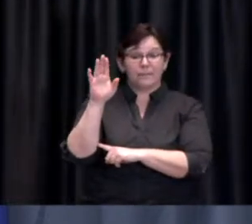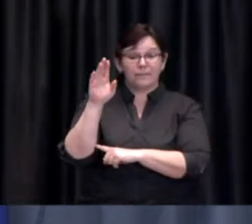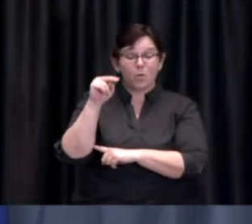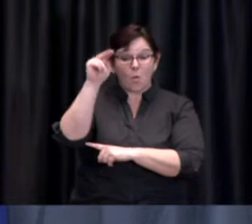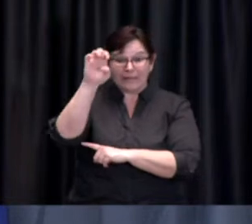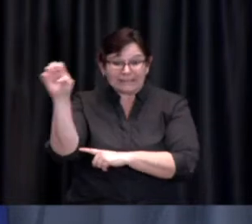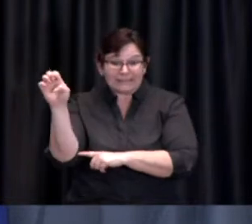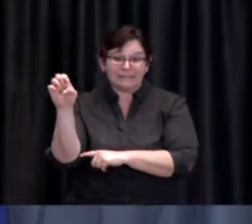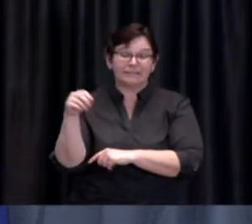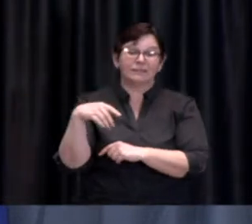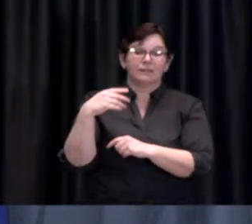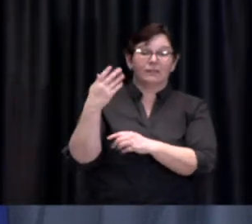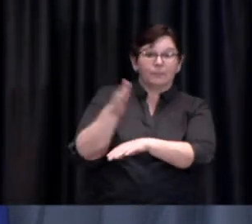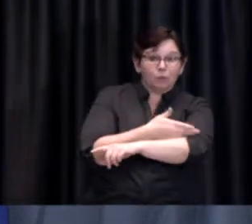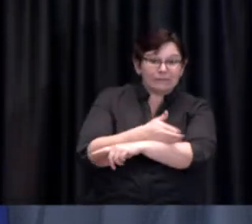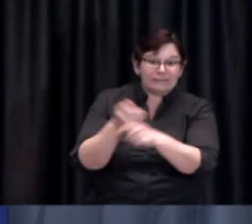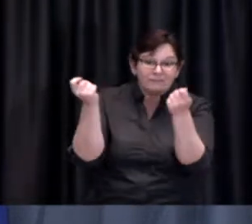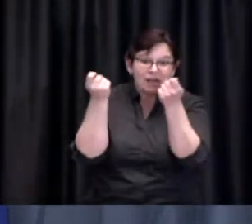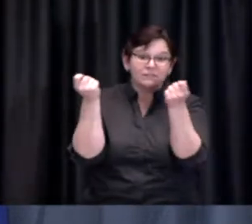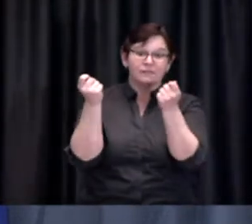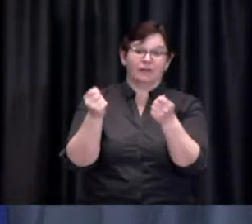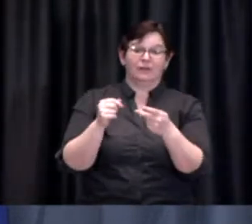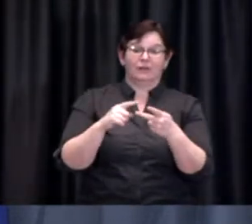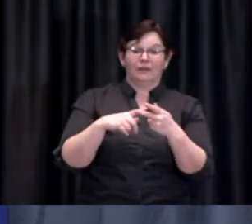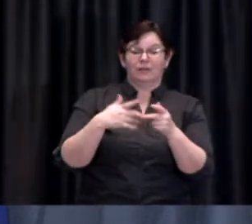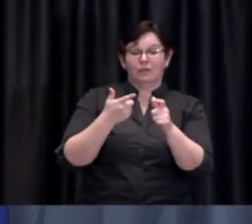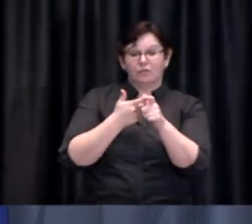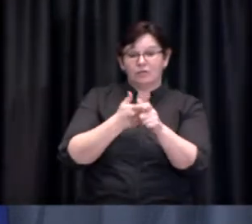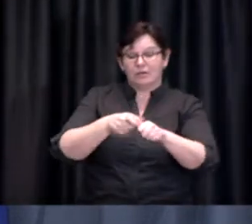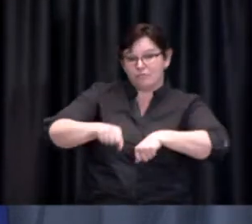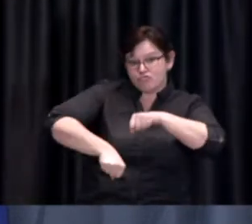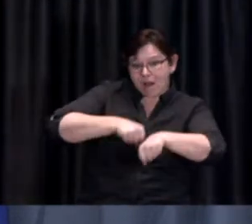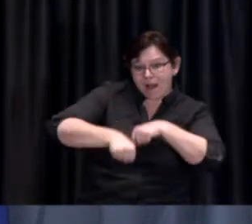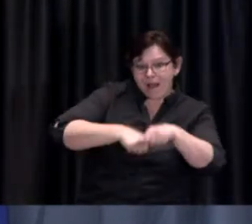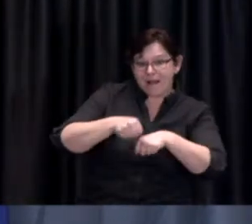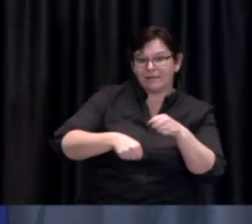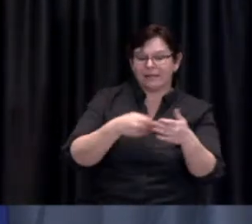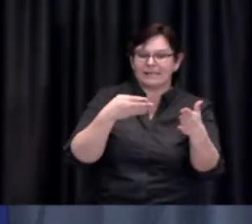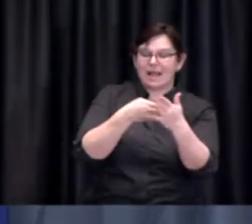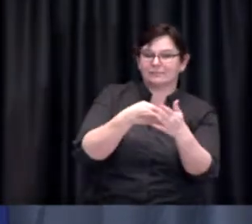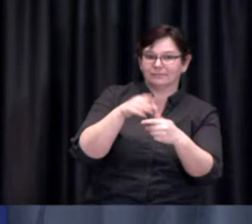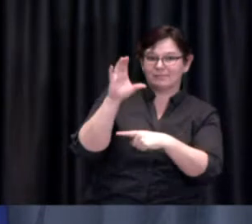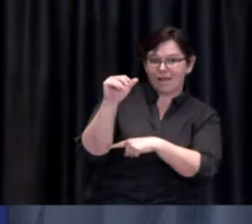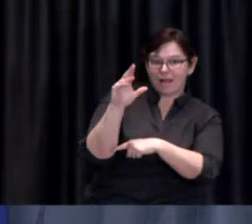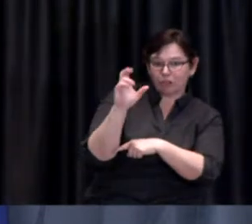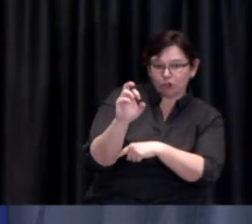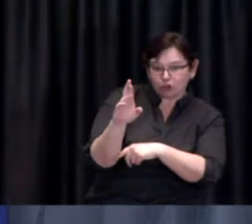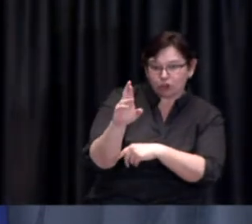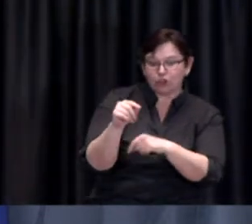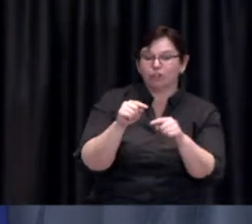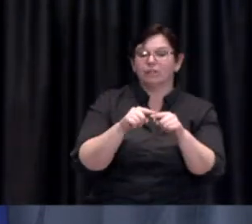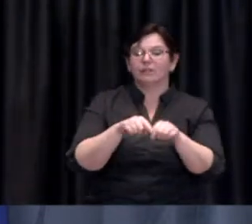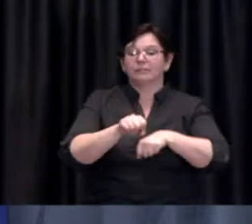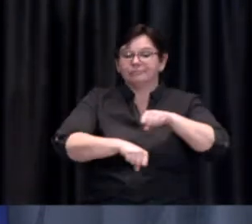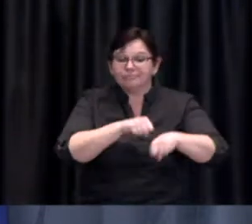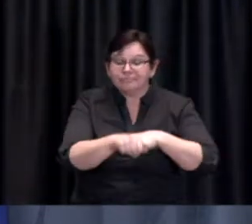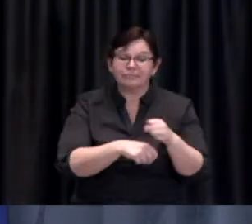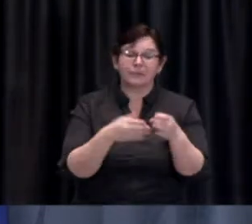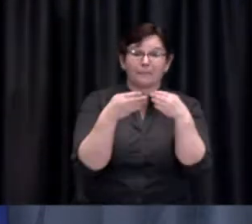Indigenous Arts Festival The Toronto International Dragon Boat Race Festival The Pride Parade, the Trans March, and the Dyke March.